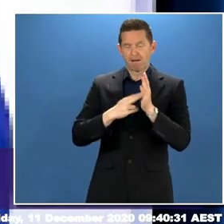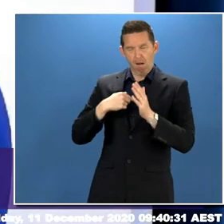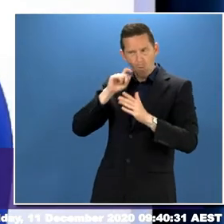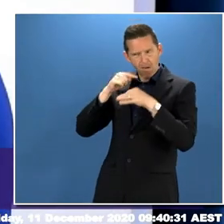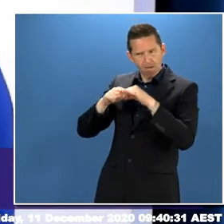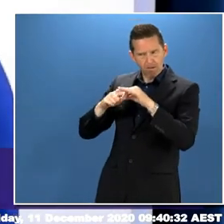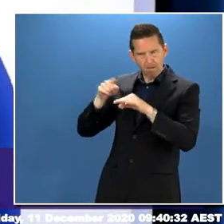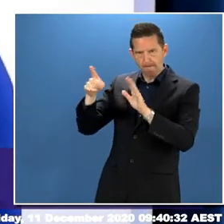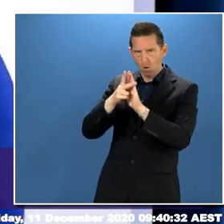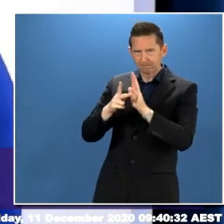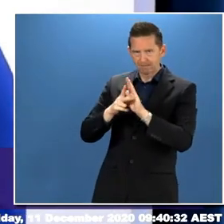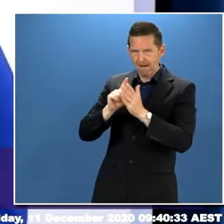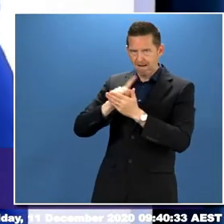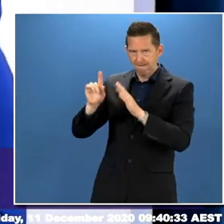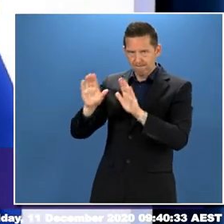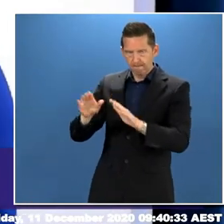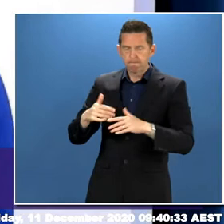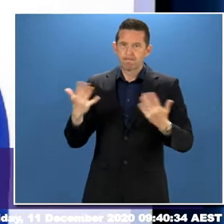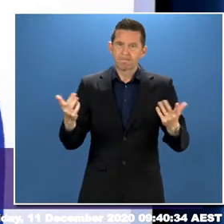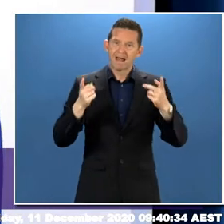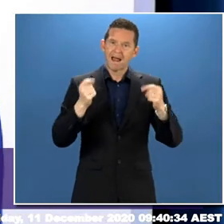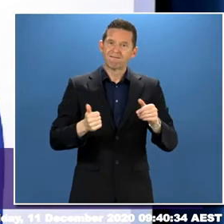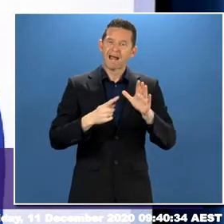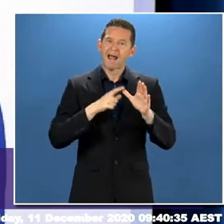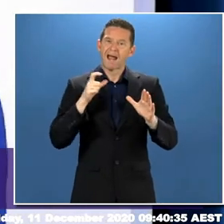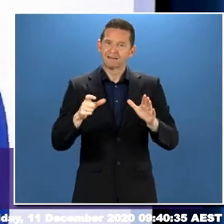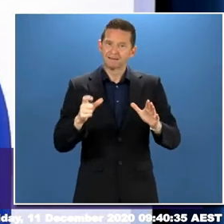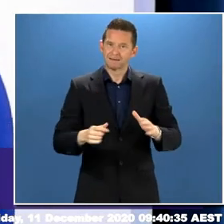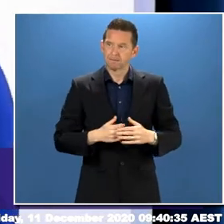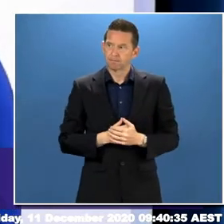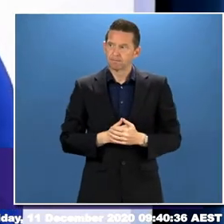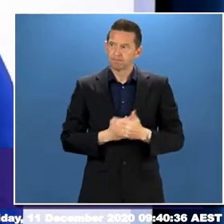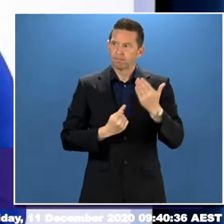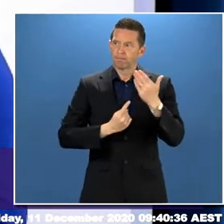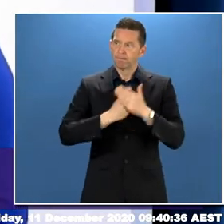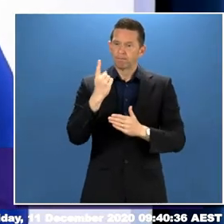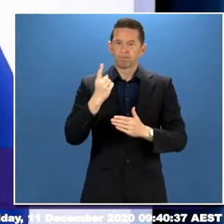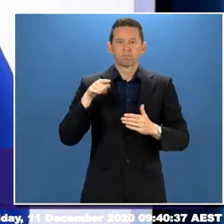So after the accident, you were 16. You still had a few years of school to go.